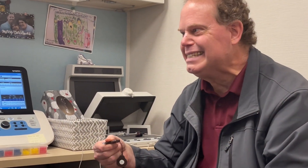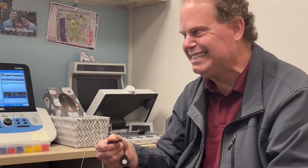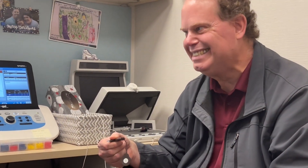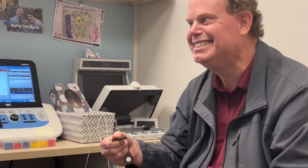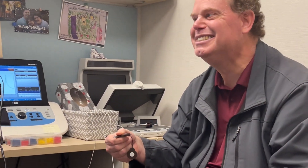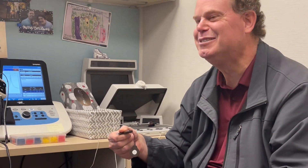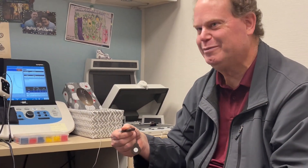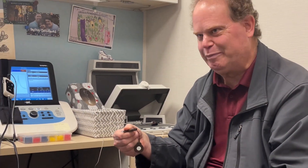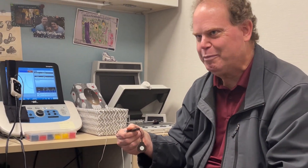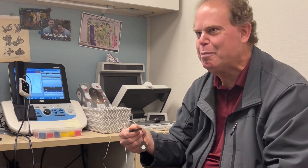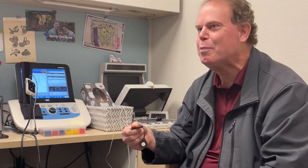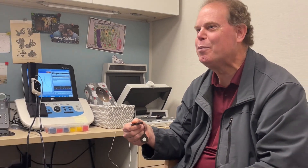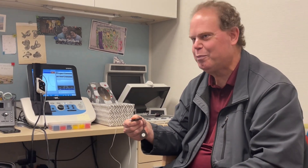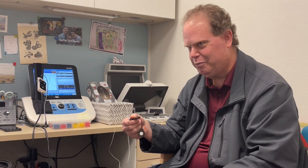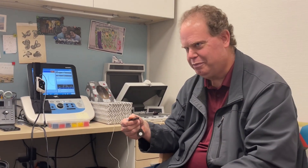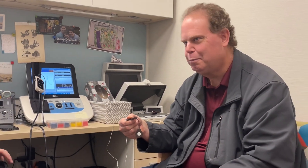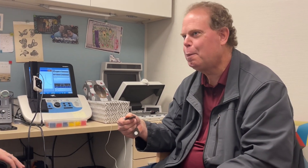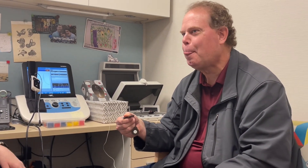a little bit of practice you got to just kind of get the feel for